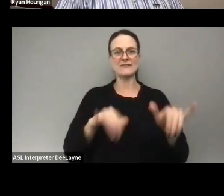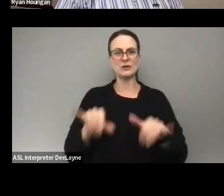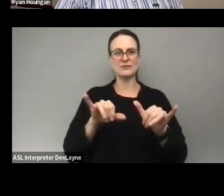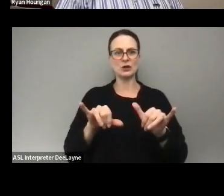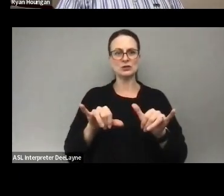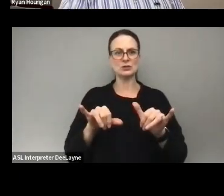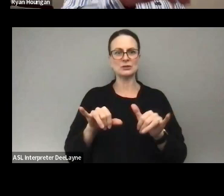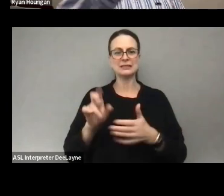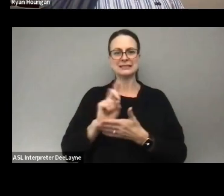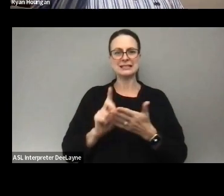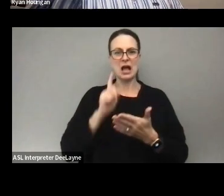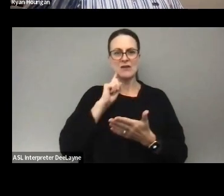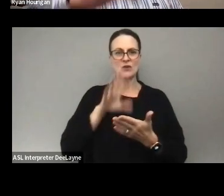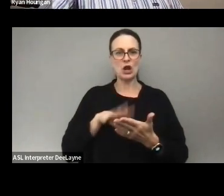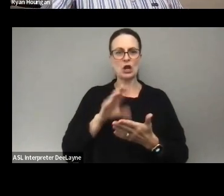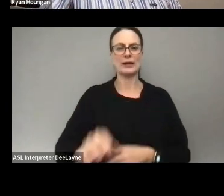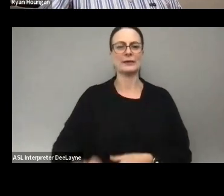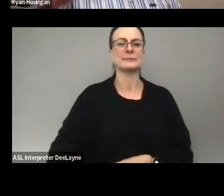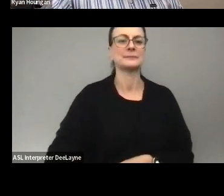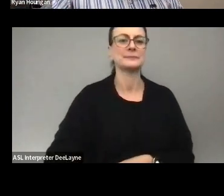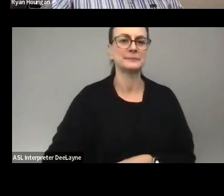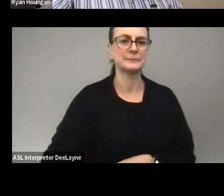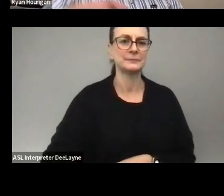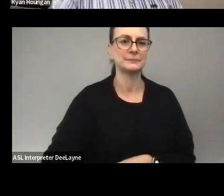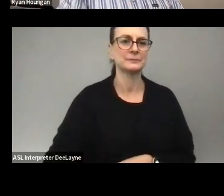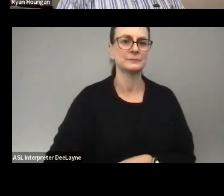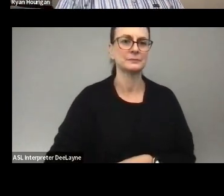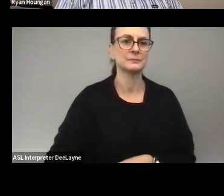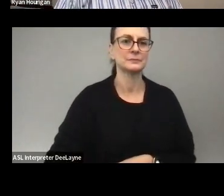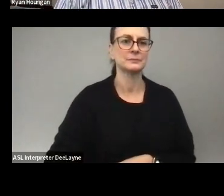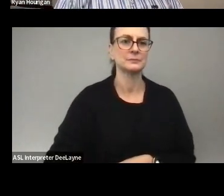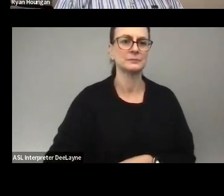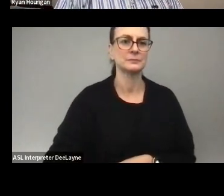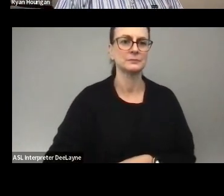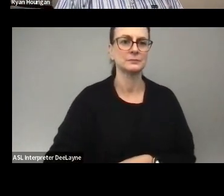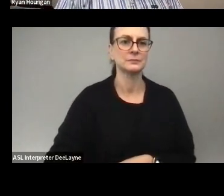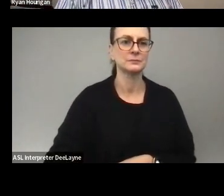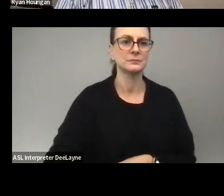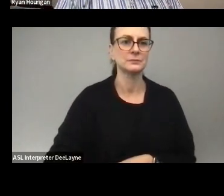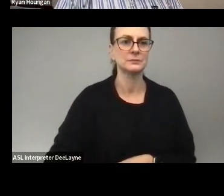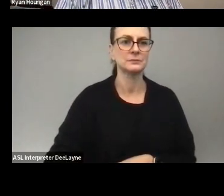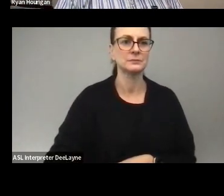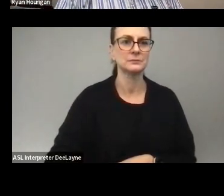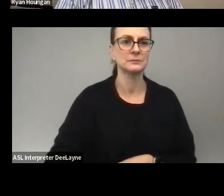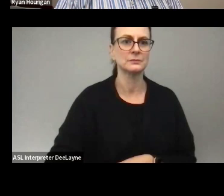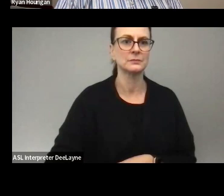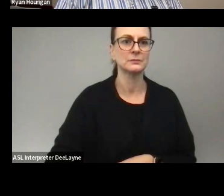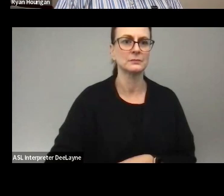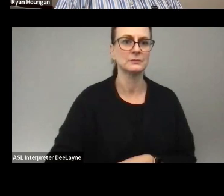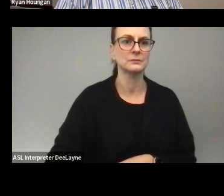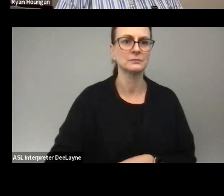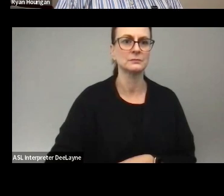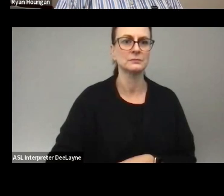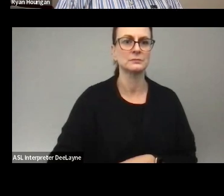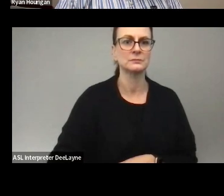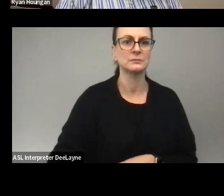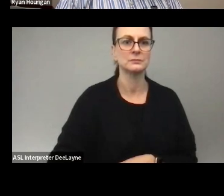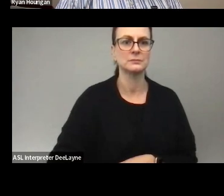And then under those, there's a dropdown menu that take you through guidelines and checkpoints to help you design your curriculum